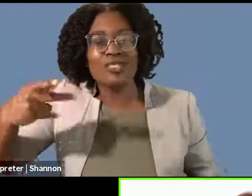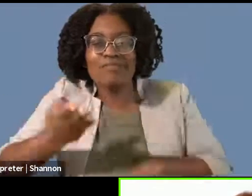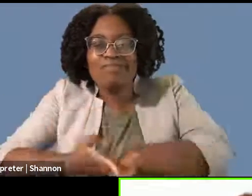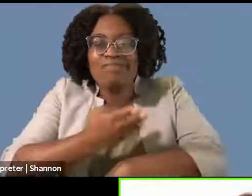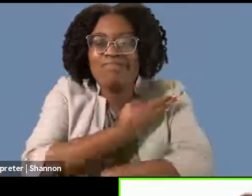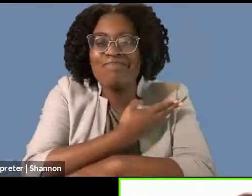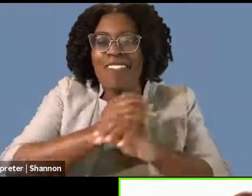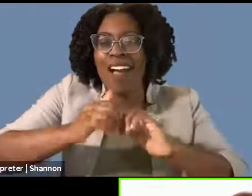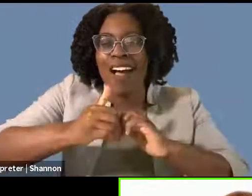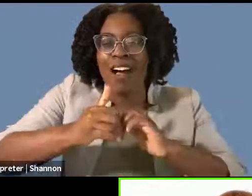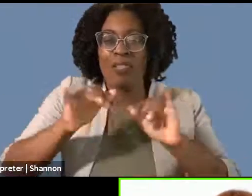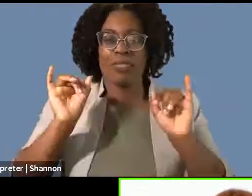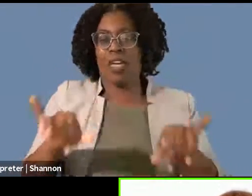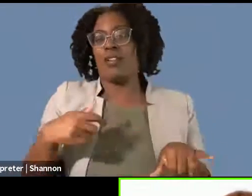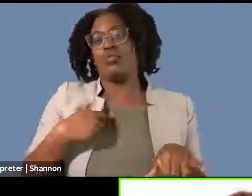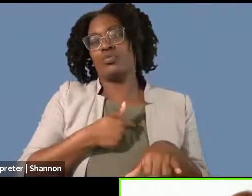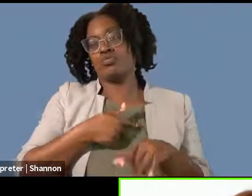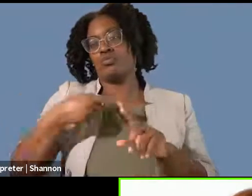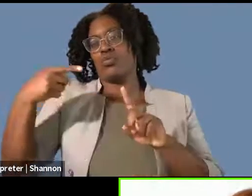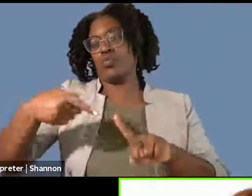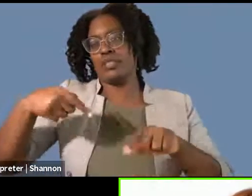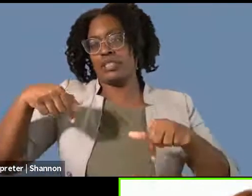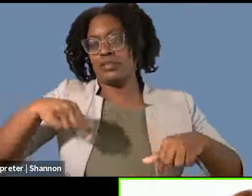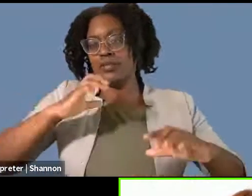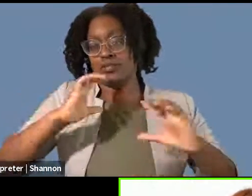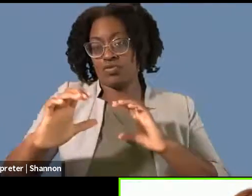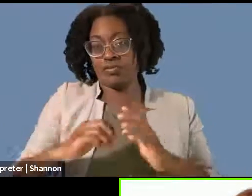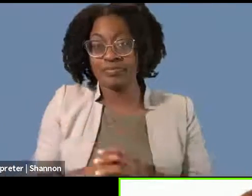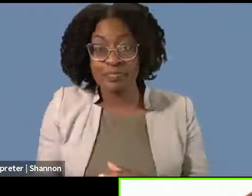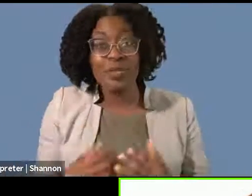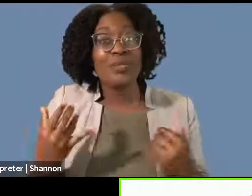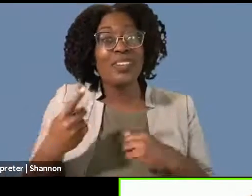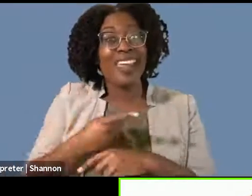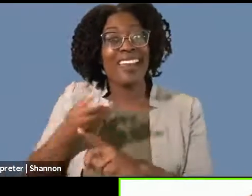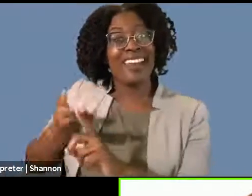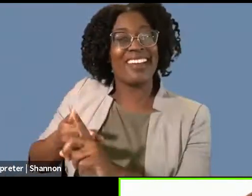Today we are speaking with Terri Givens about bridging racial divides through